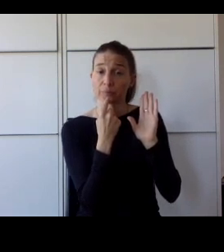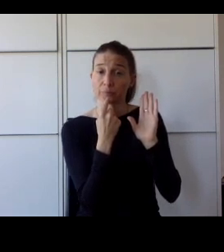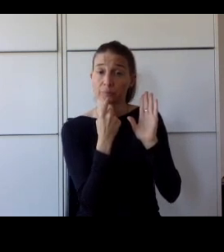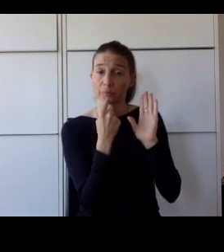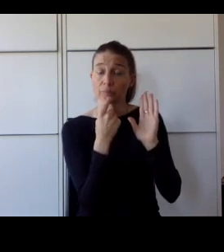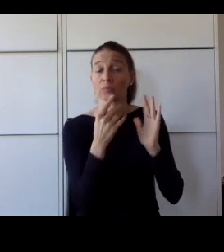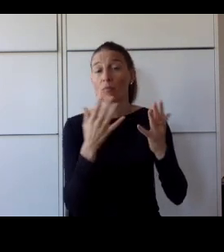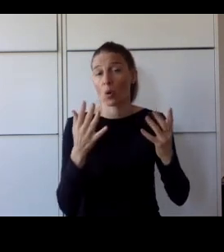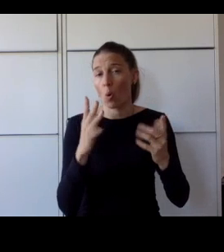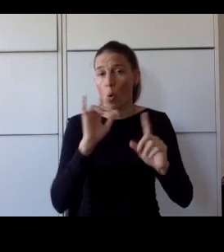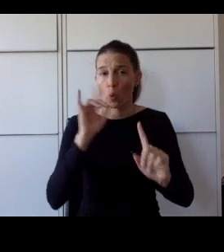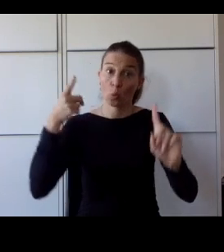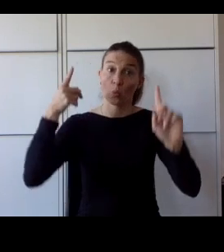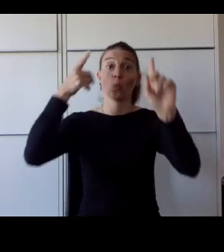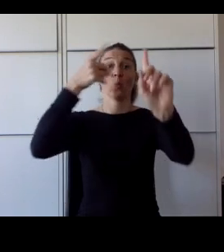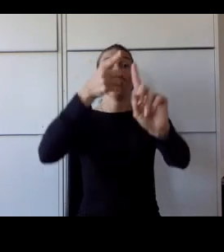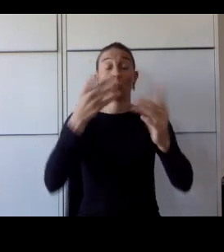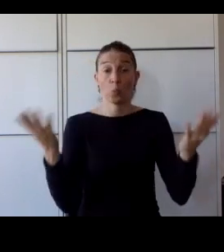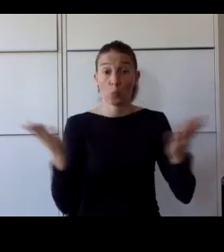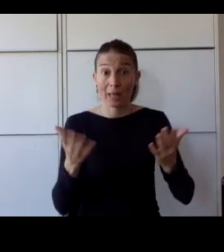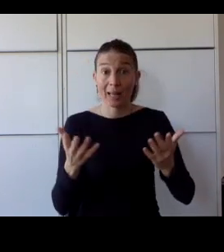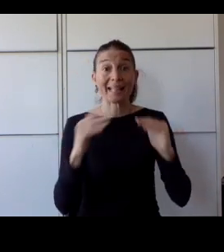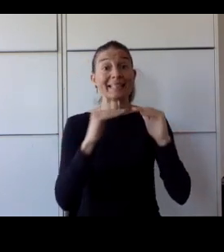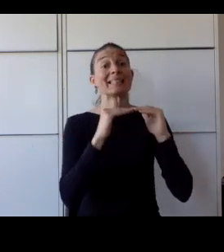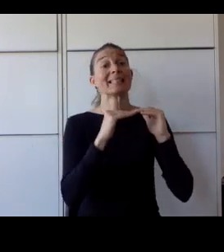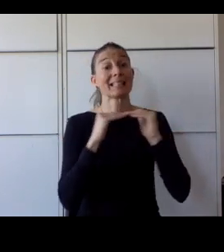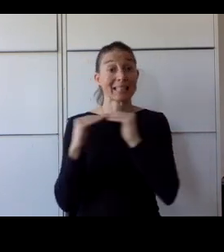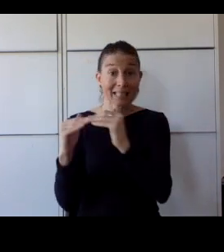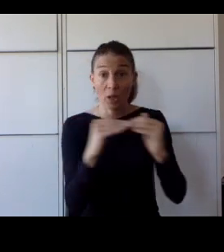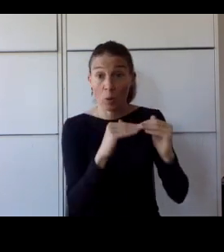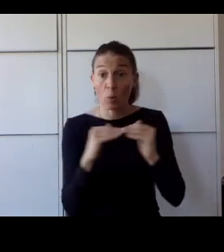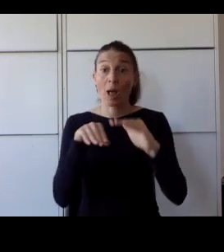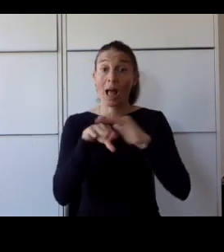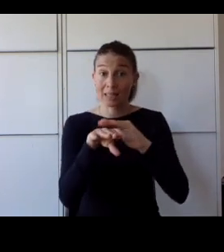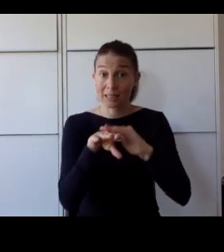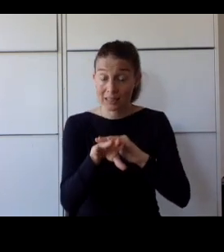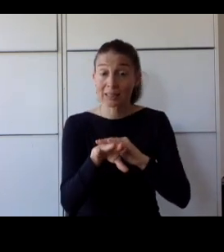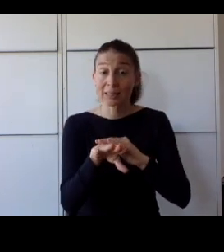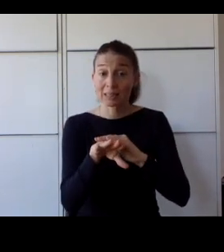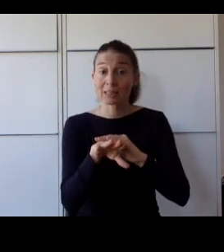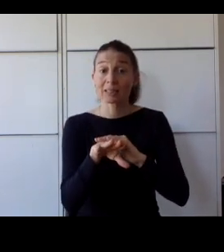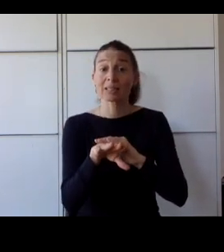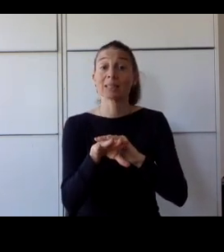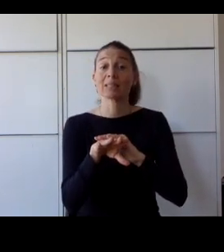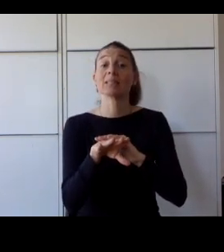that Member States should ensure this equal access and choice to electronic communication services.